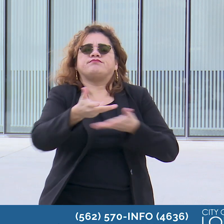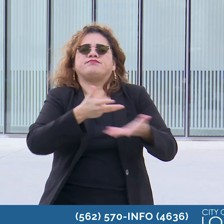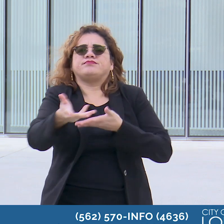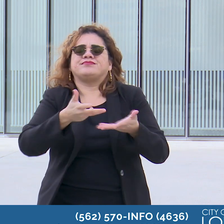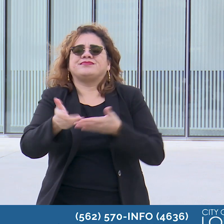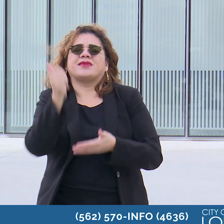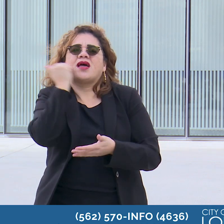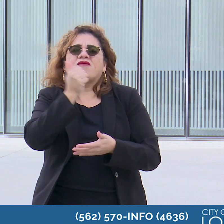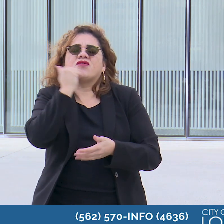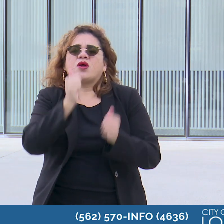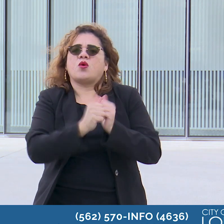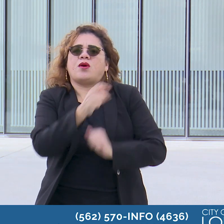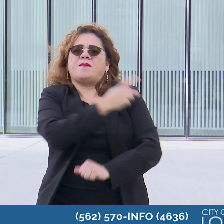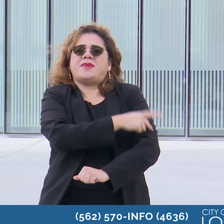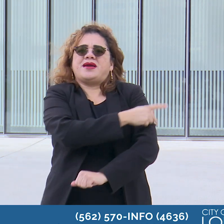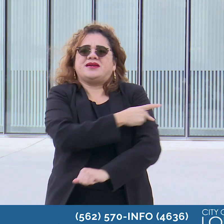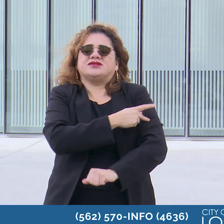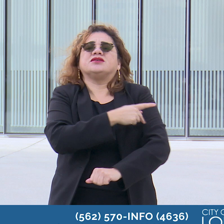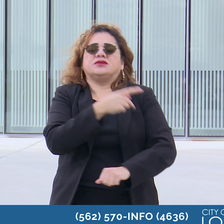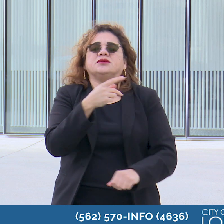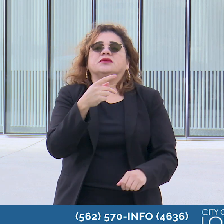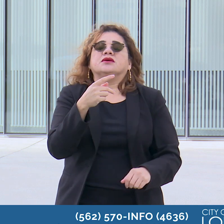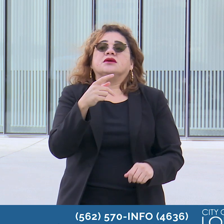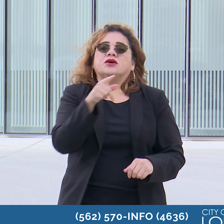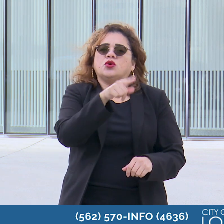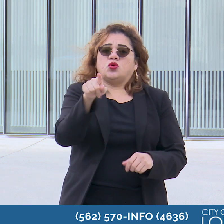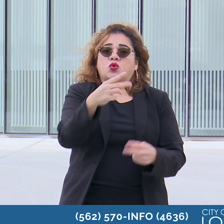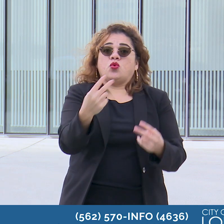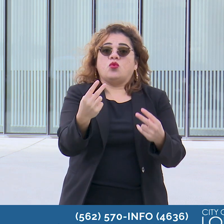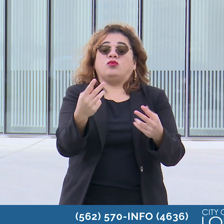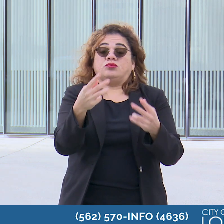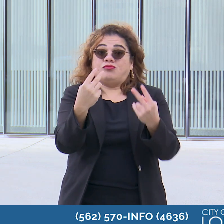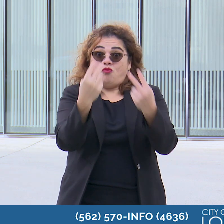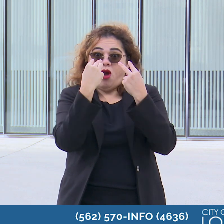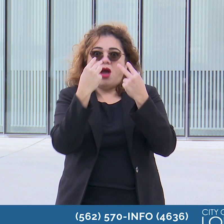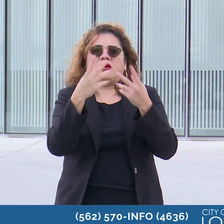Those vaccinations to those folks watching today are on the way.